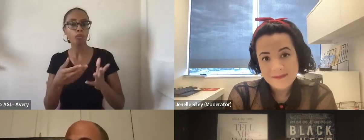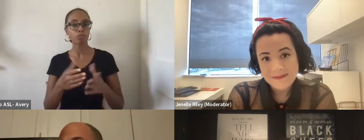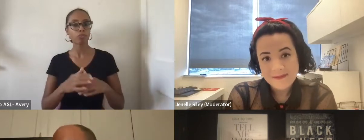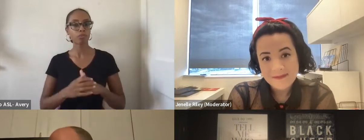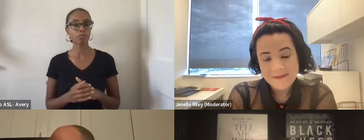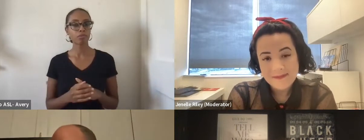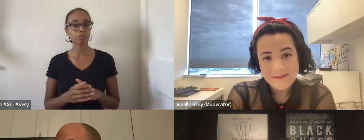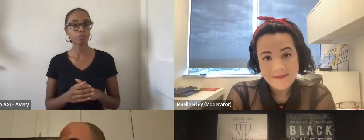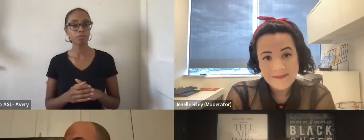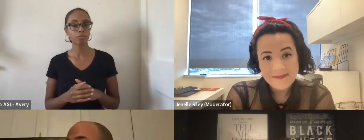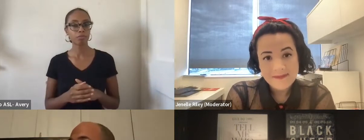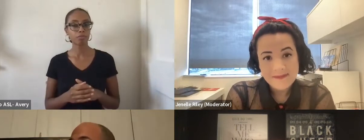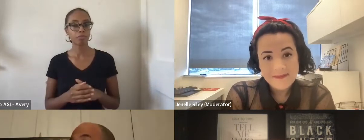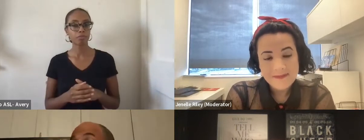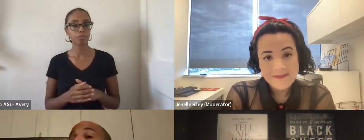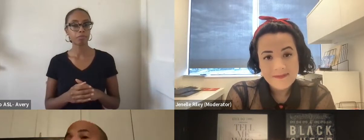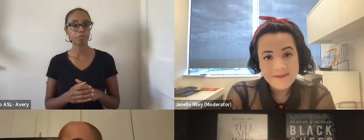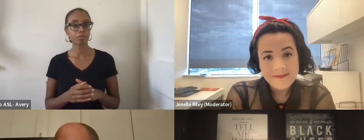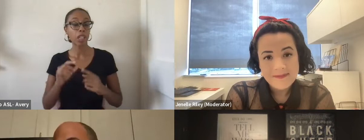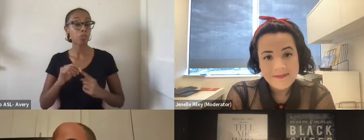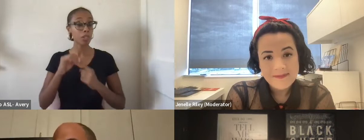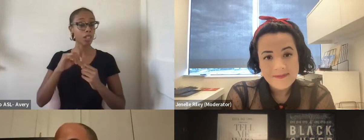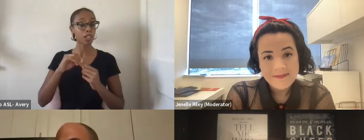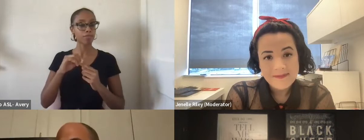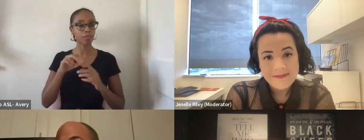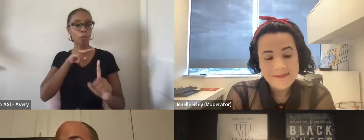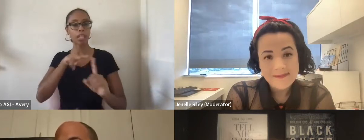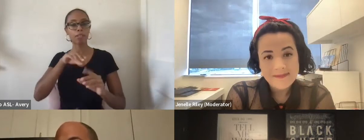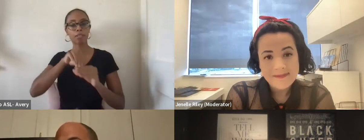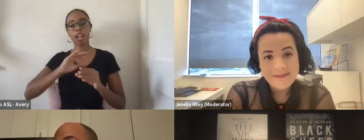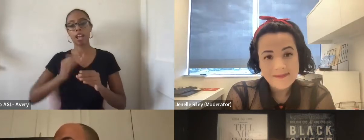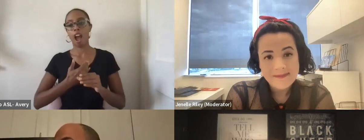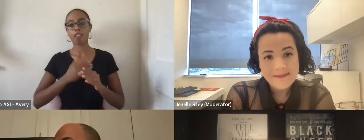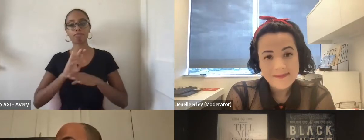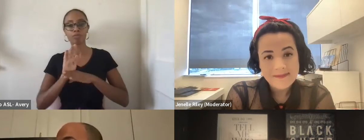It tells a story about a dark chapter in the Monarchy, right?